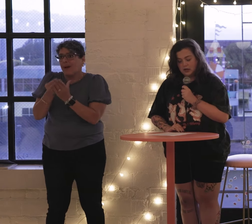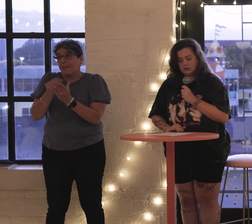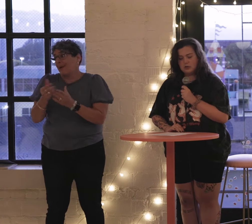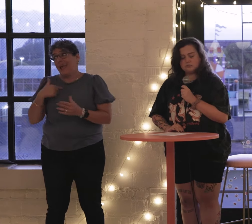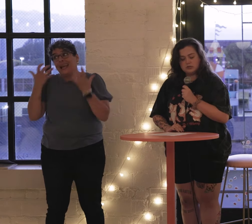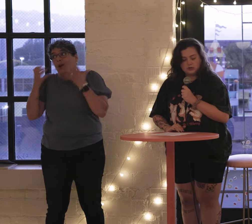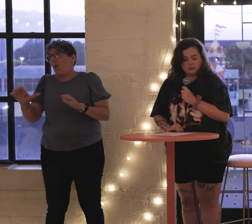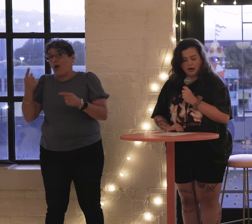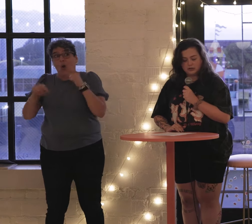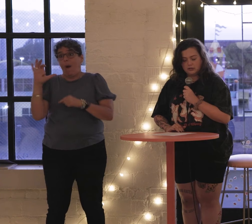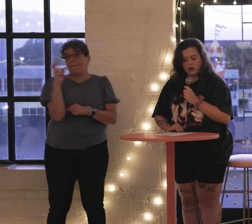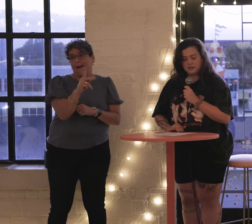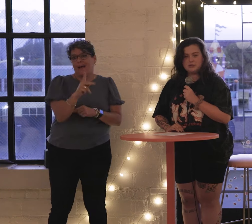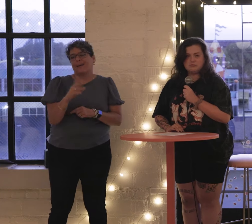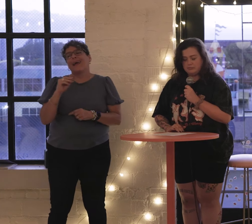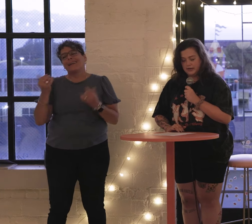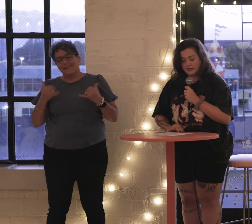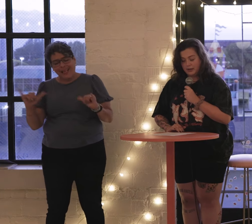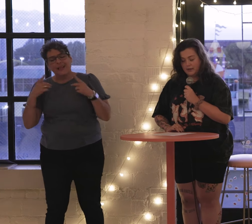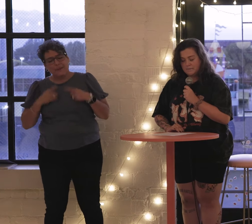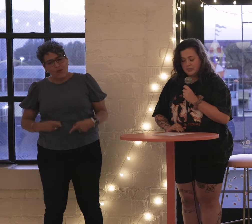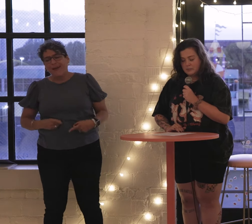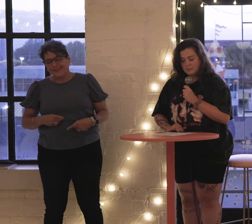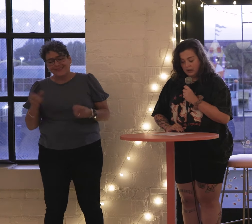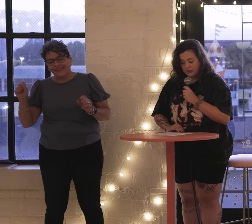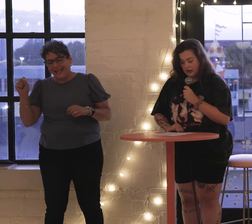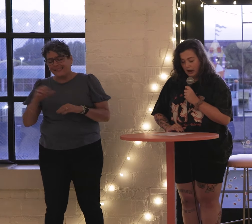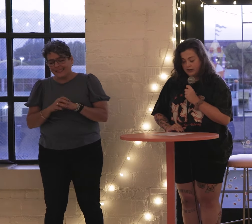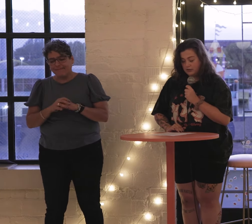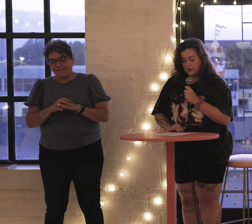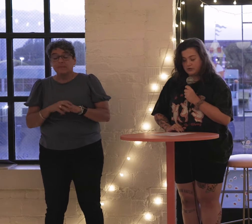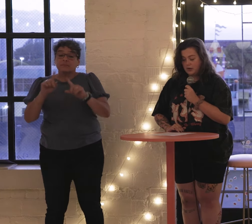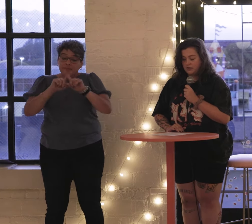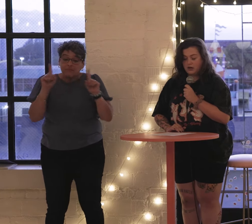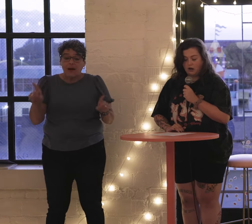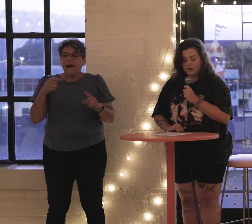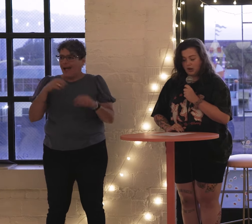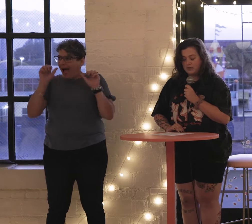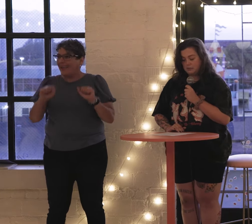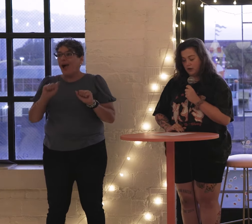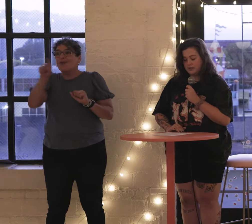And I'm still depressed and often spend days in bed. But I can go to my favorite coffee shops and bars